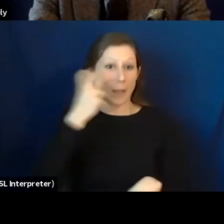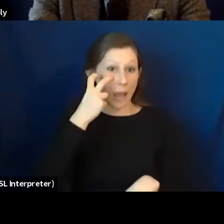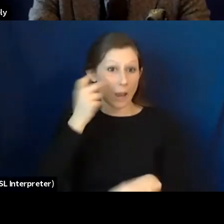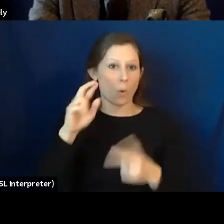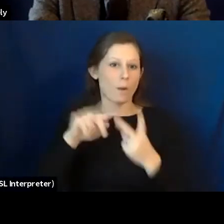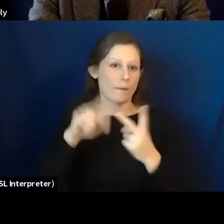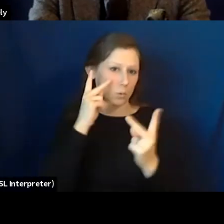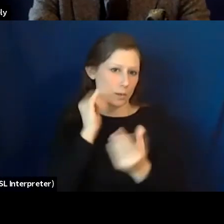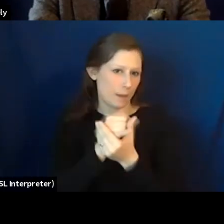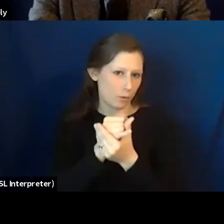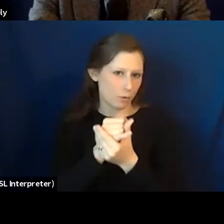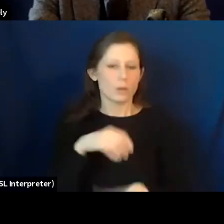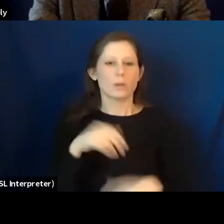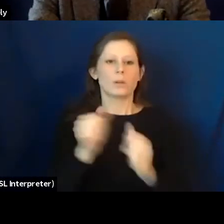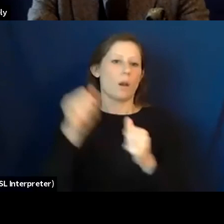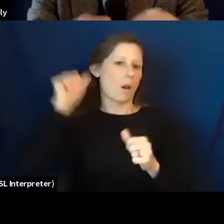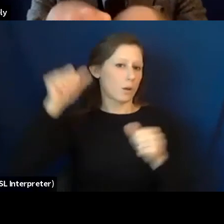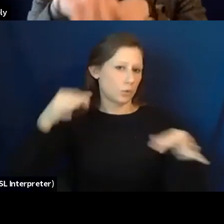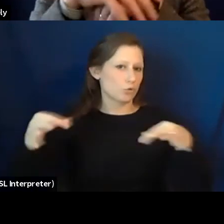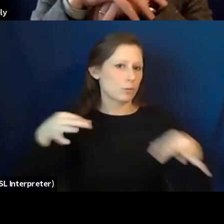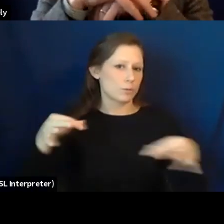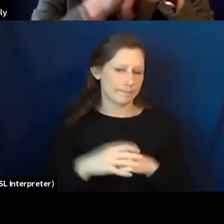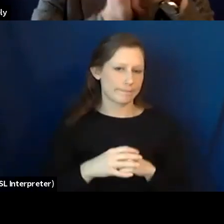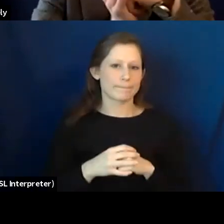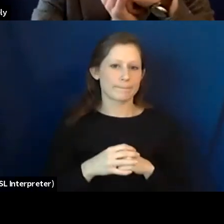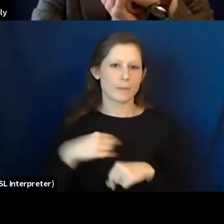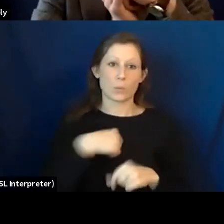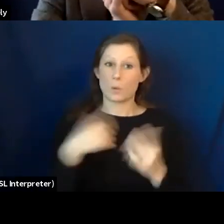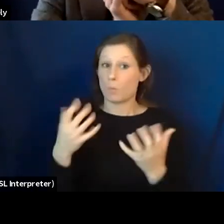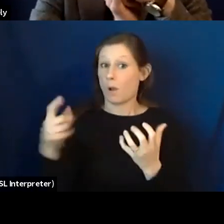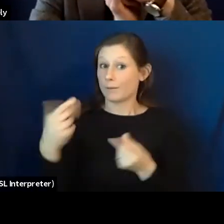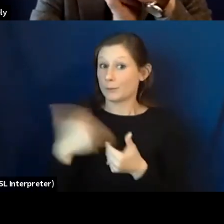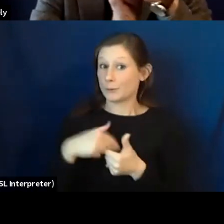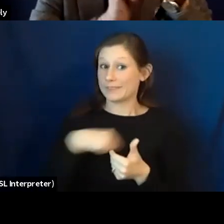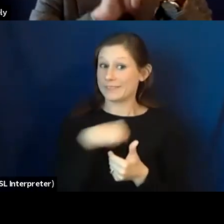with audio description so we'd love to have you with us that question was from erica we'd